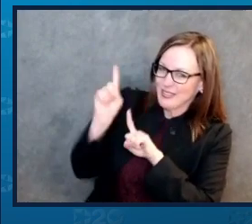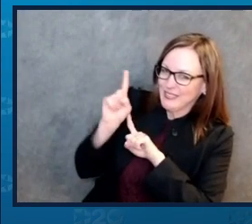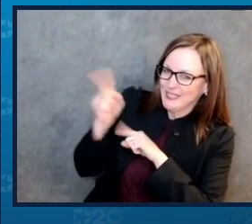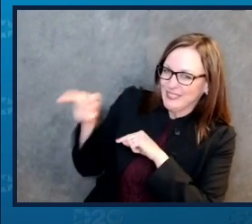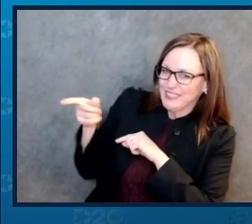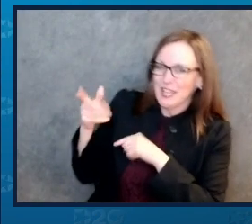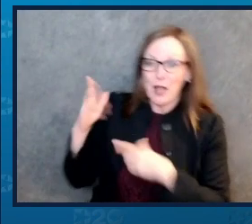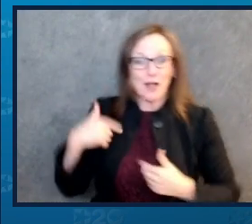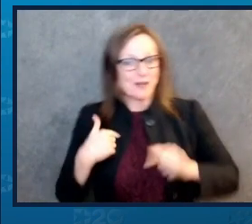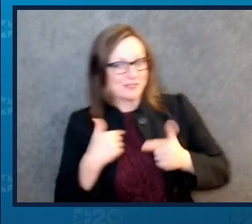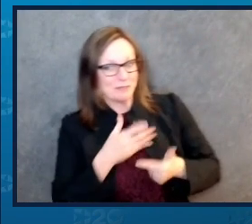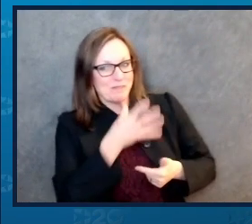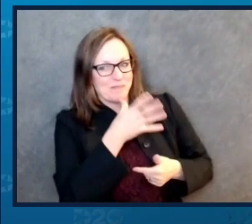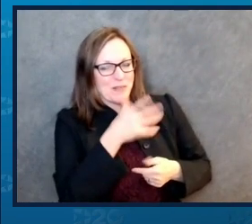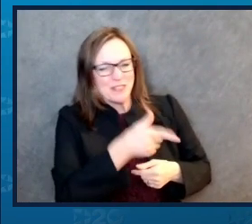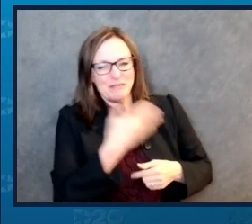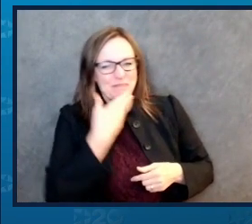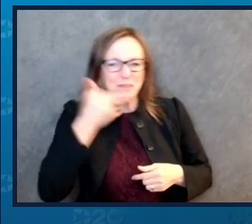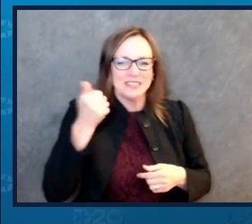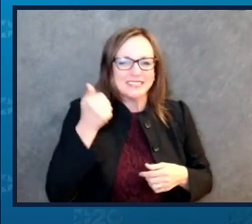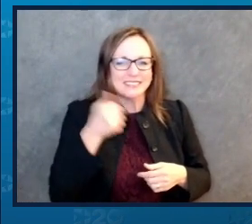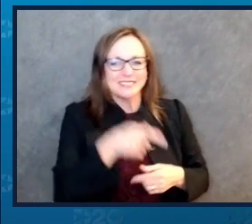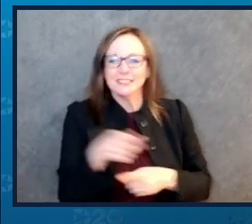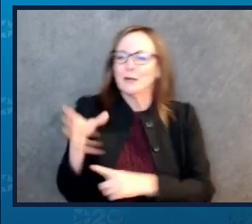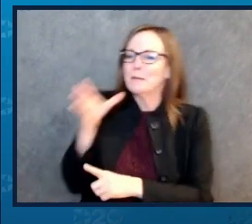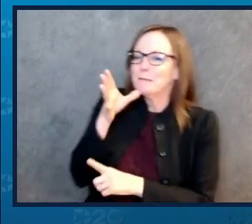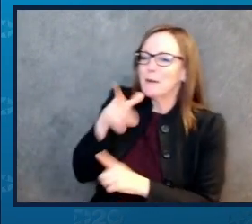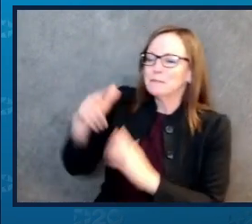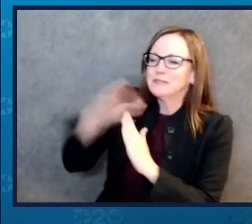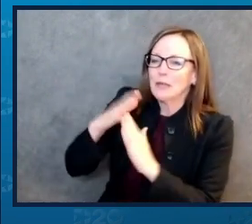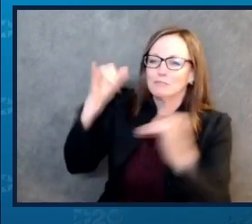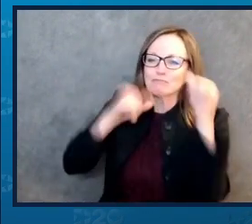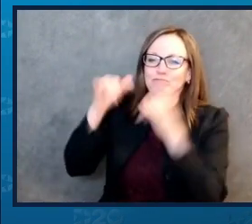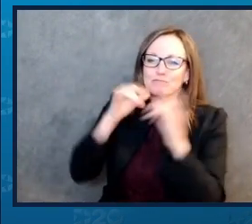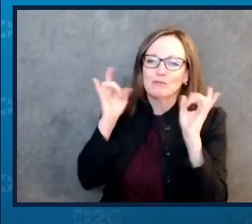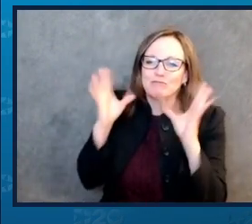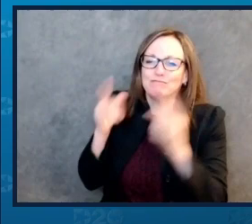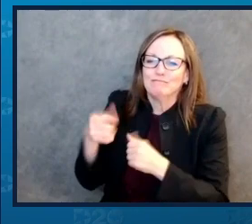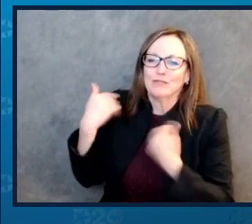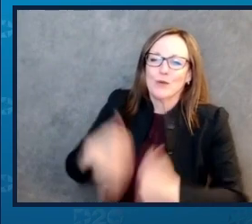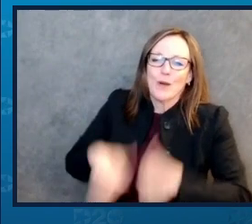STEP-MOM. ARE MY ROLE MODEL WHO COULD TALK ME I COULD DO AND BE ANYTHING